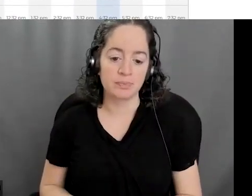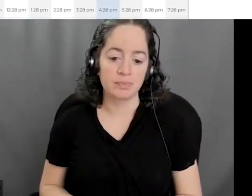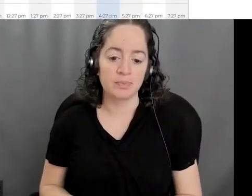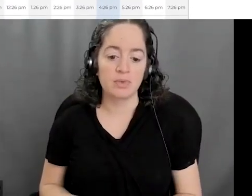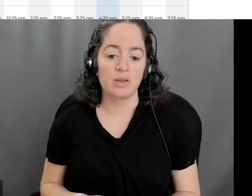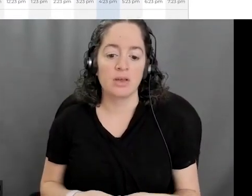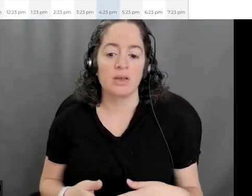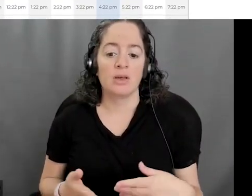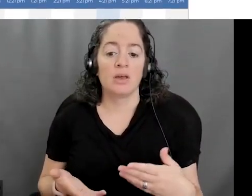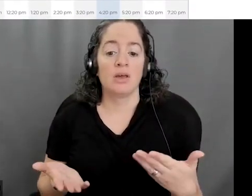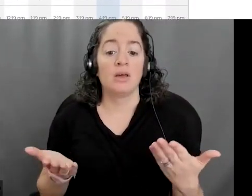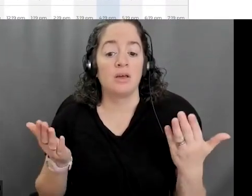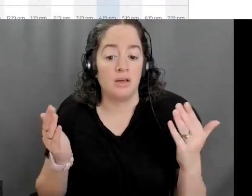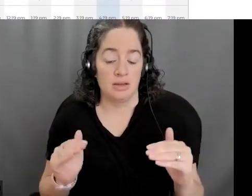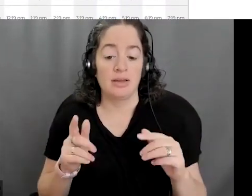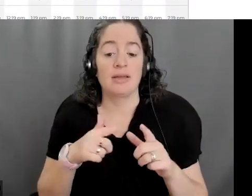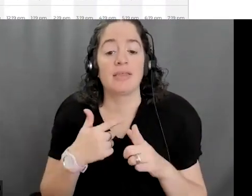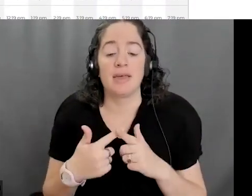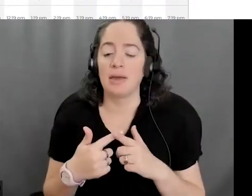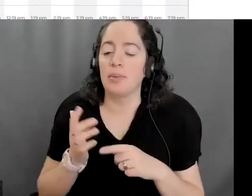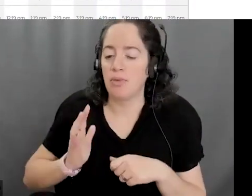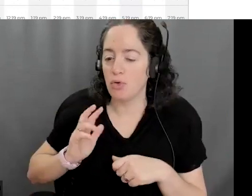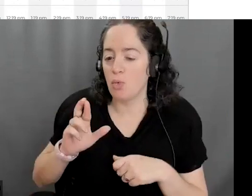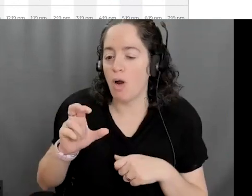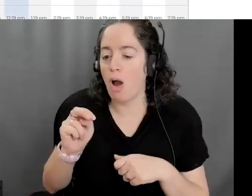Then a feature that Ron alluded to earlier is